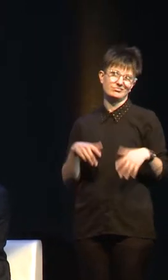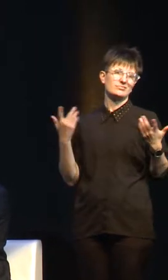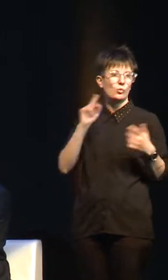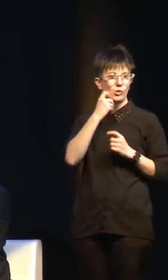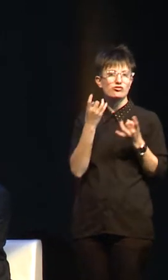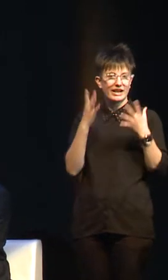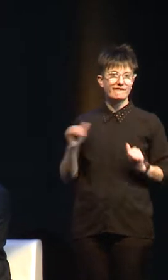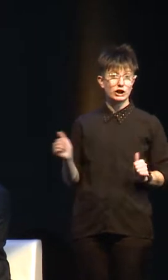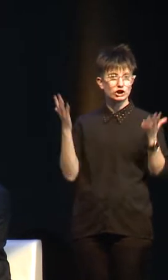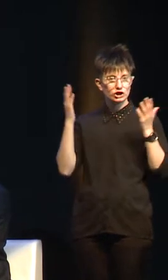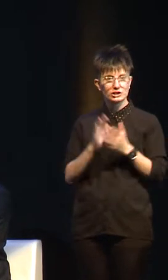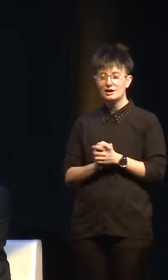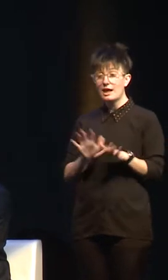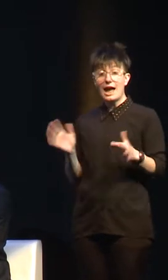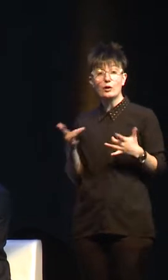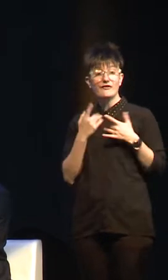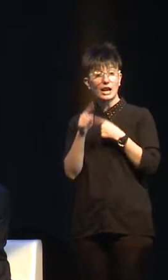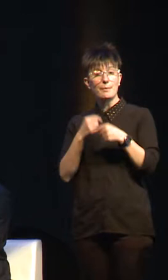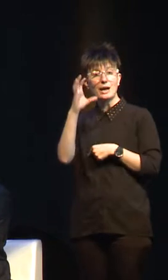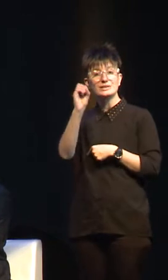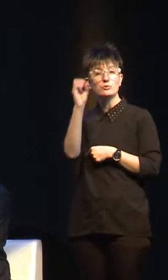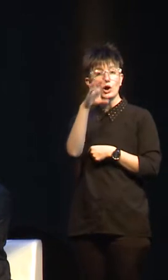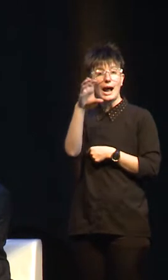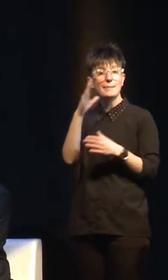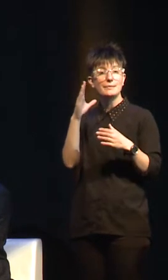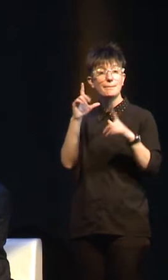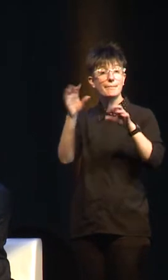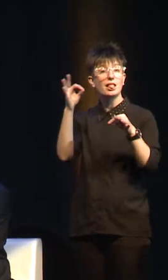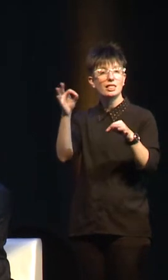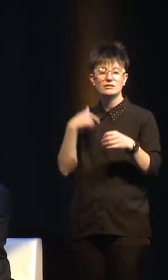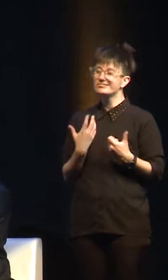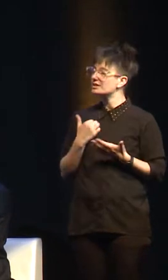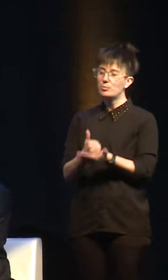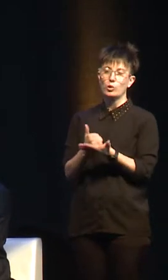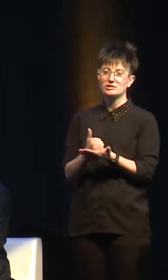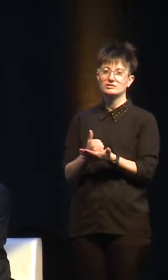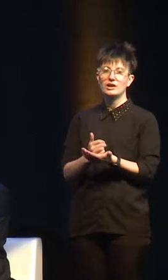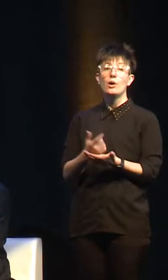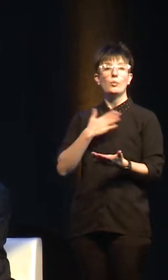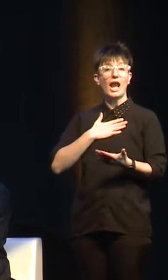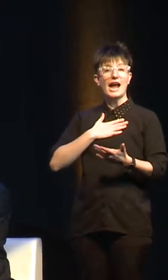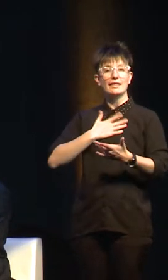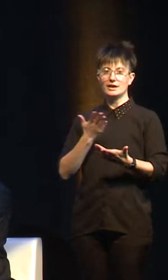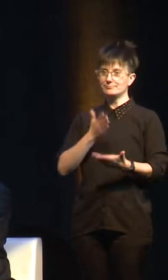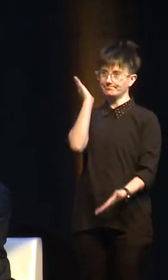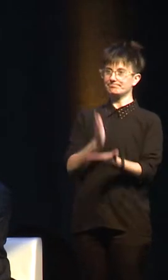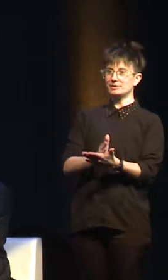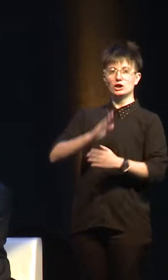bill? David: We’re responsive of it, with the certainty and the long-term is good for us. And the thing I would add to the minister's